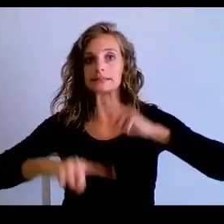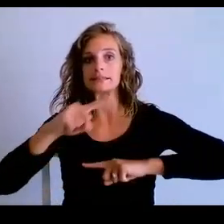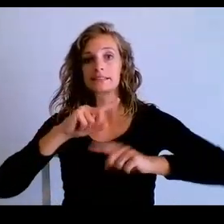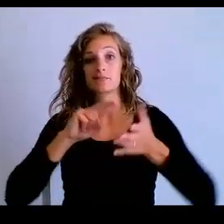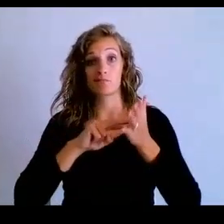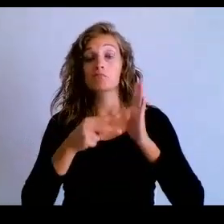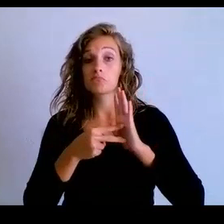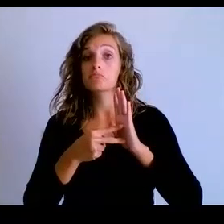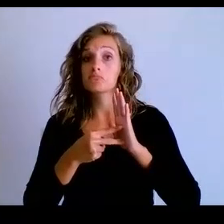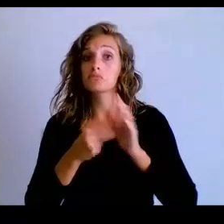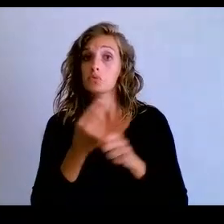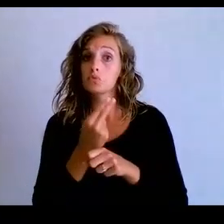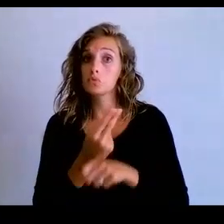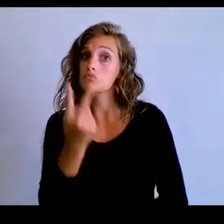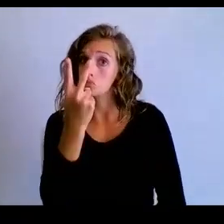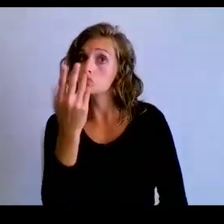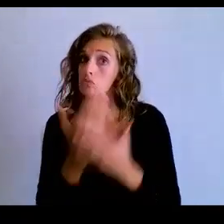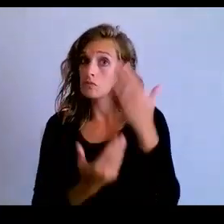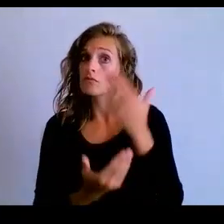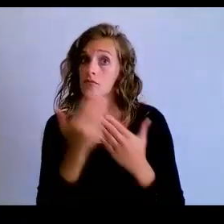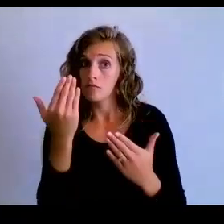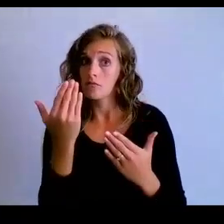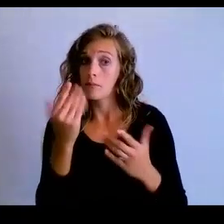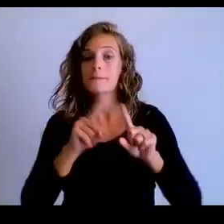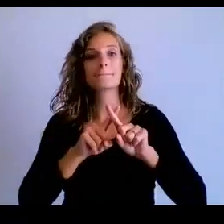signs this means again that we're using both